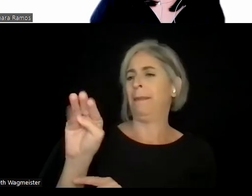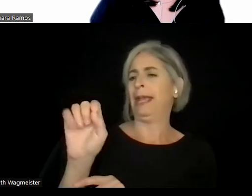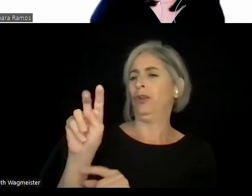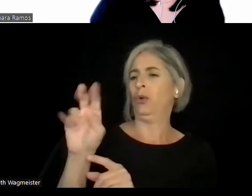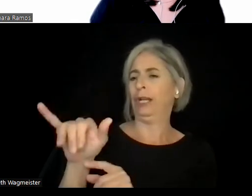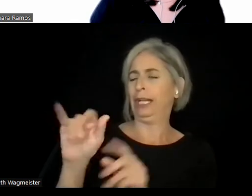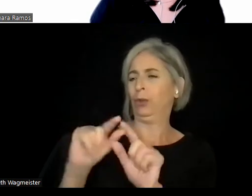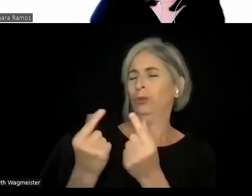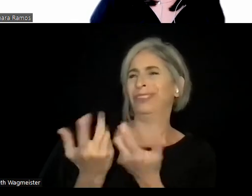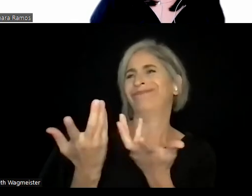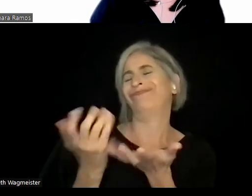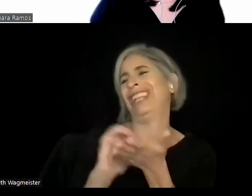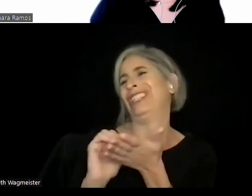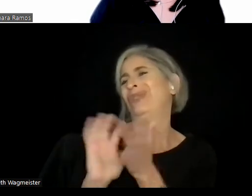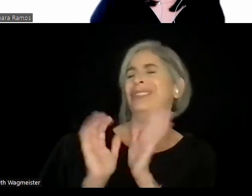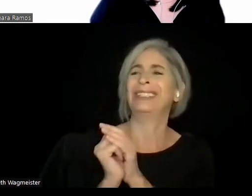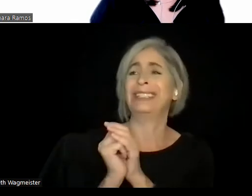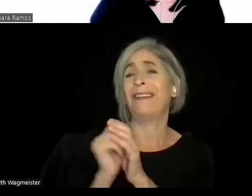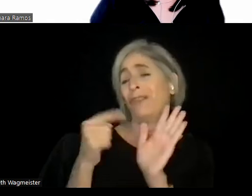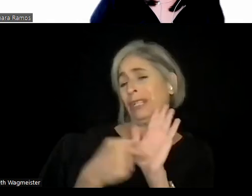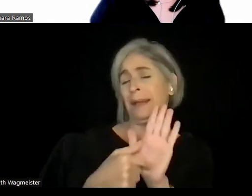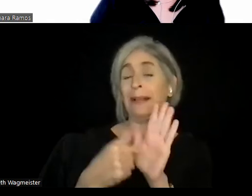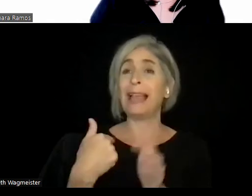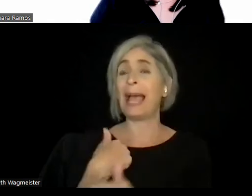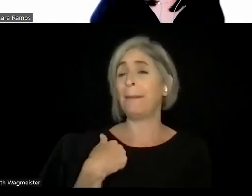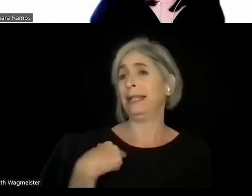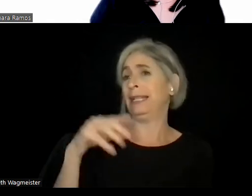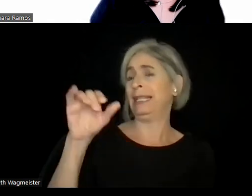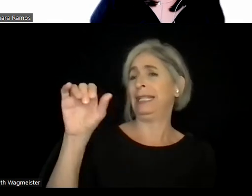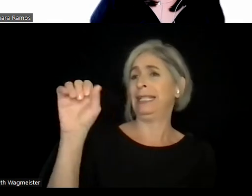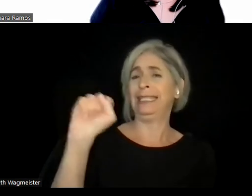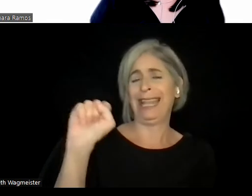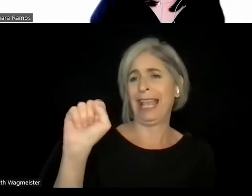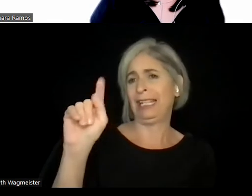excuse given for why we don't include people of different minority